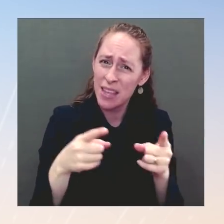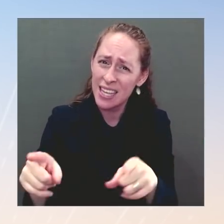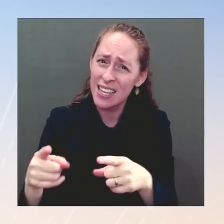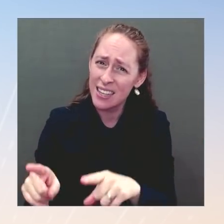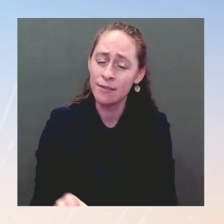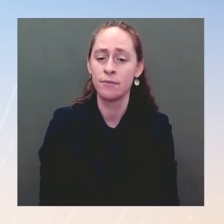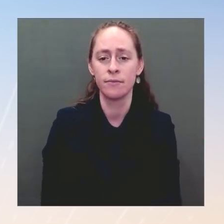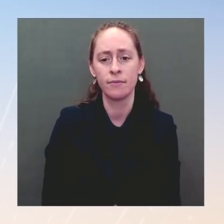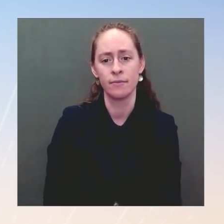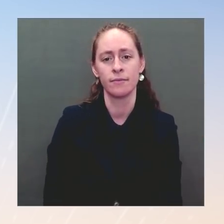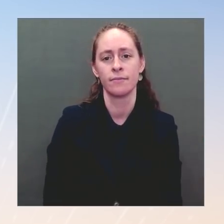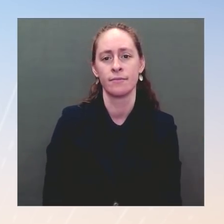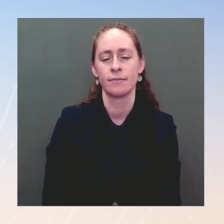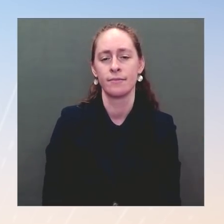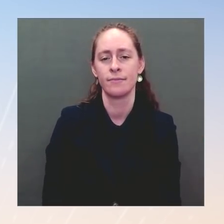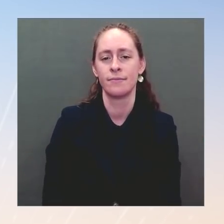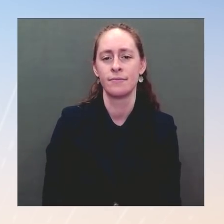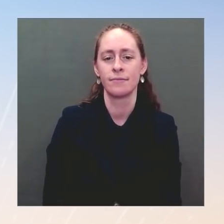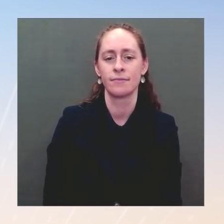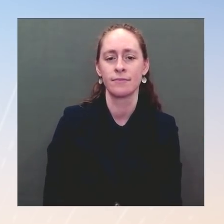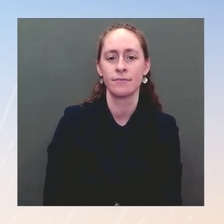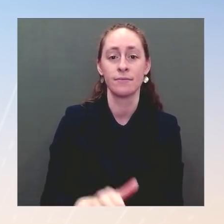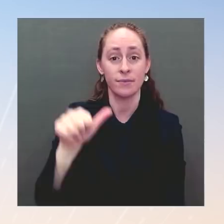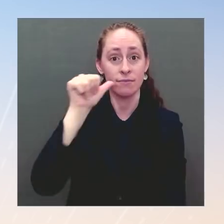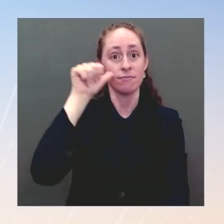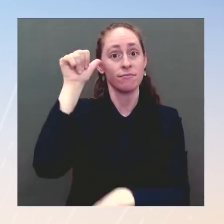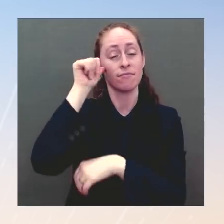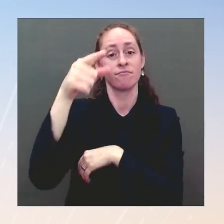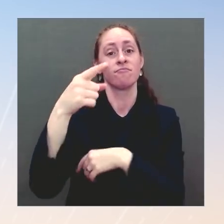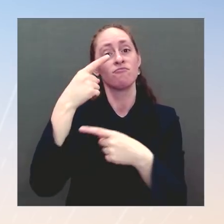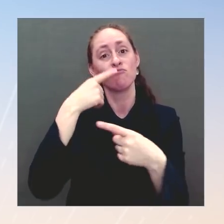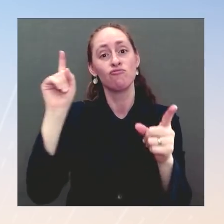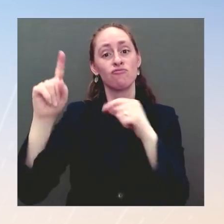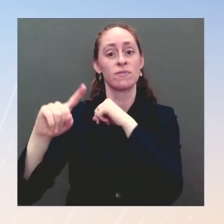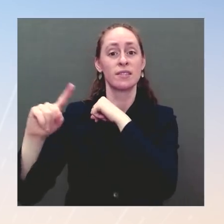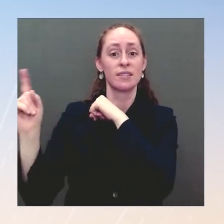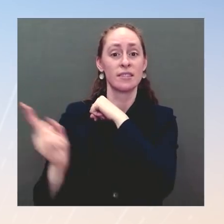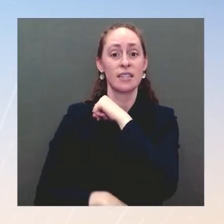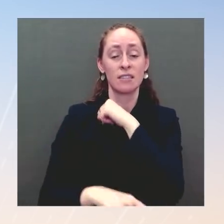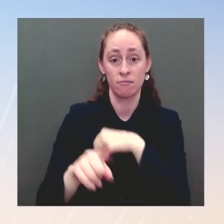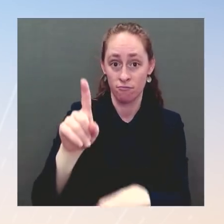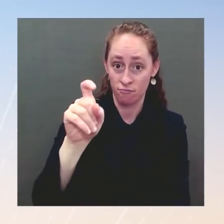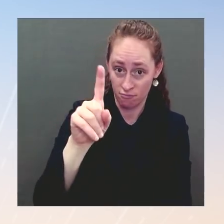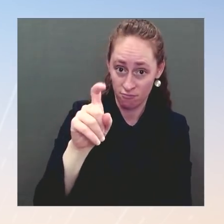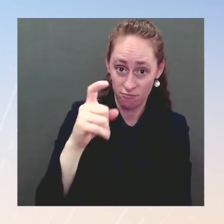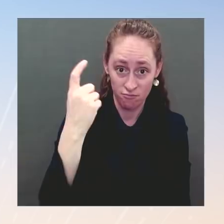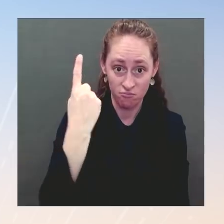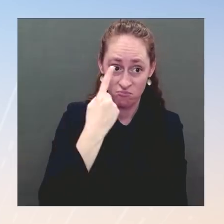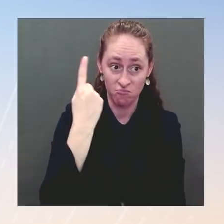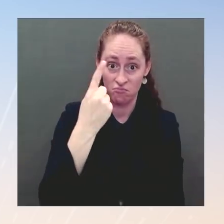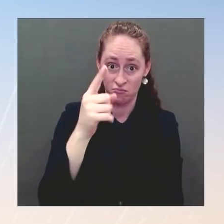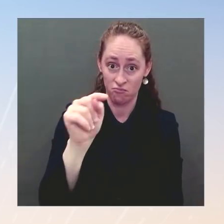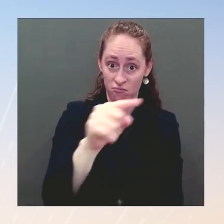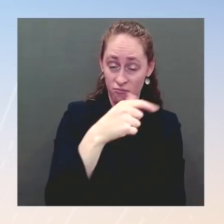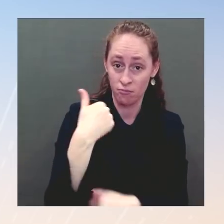The Press: Did any Russian military units turn around and head back towards Russia? Ms. Psaki: Again, I'm not going to get into assessments